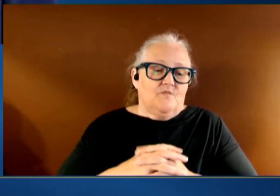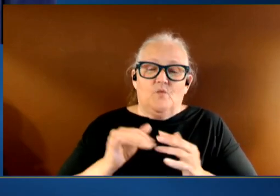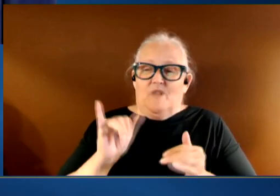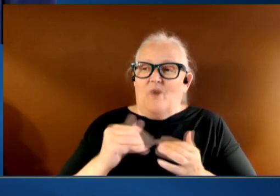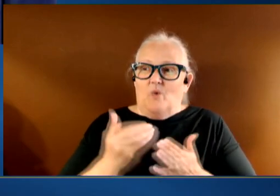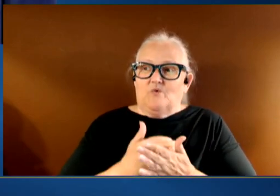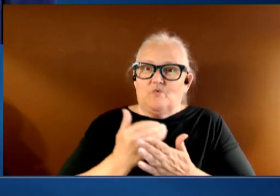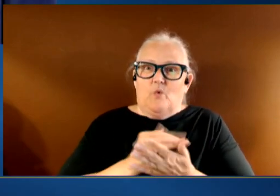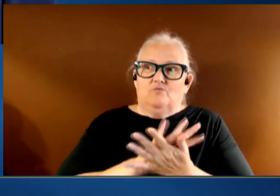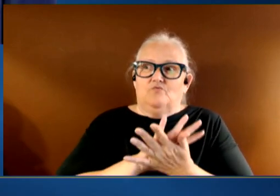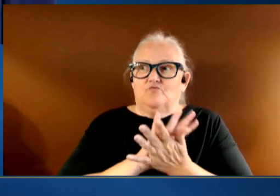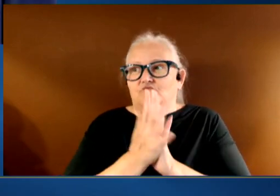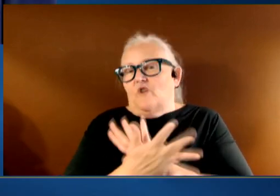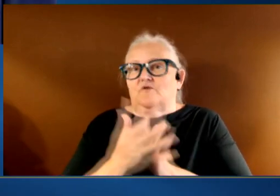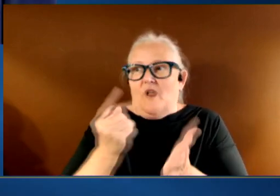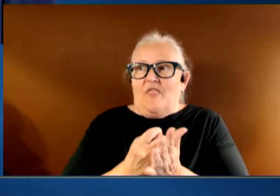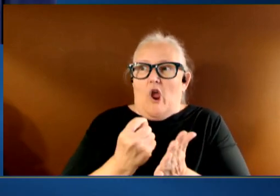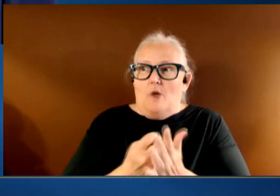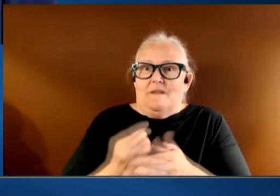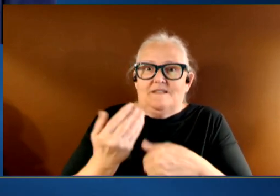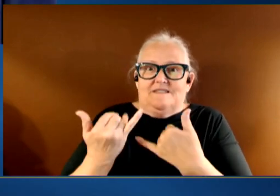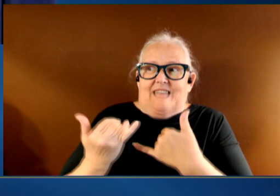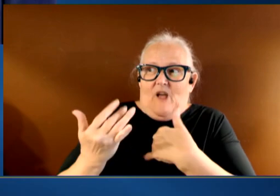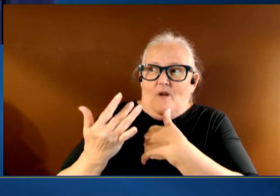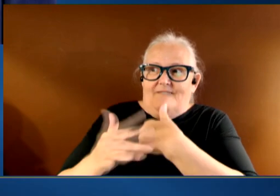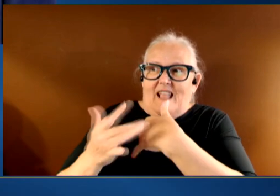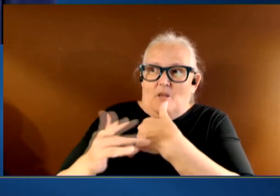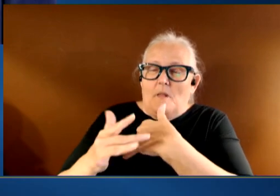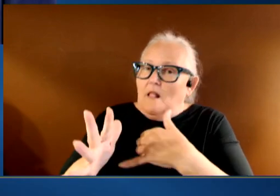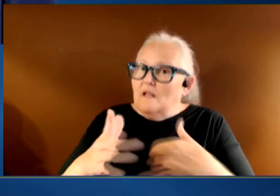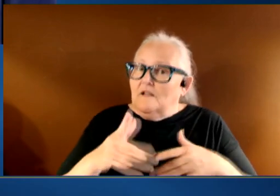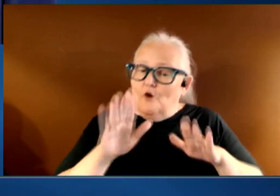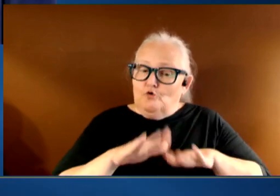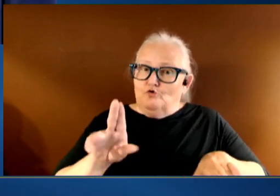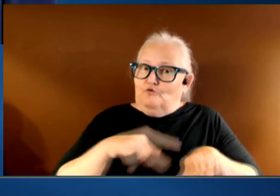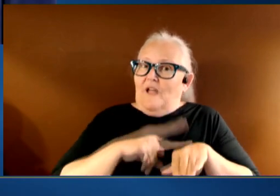out there -- and we are going through it right now at Children's National -- we're very excited